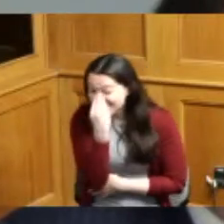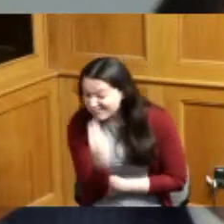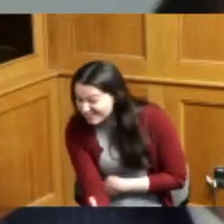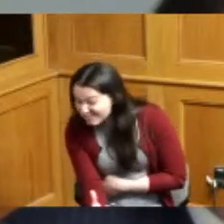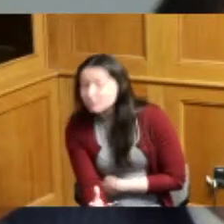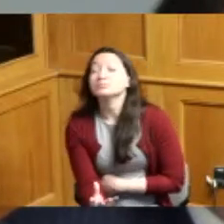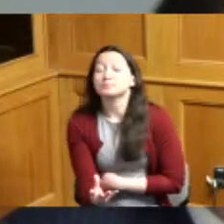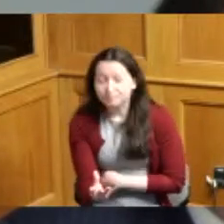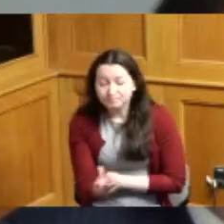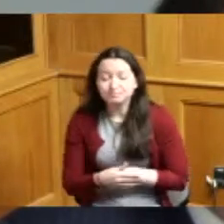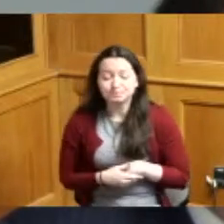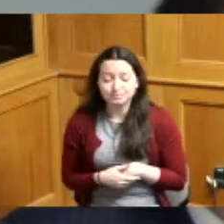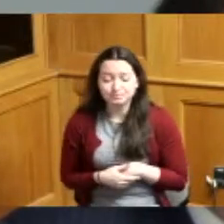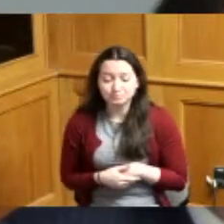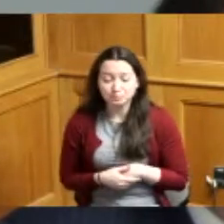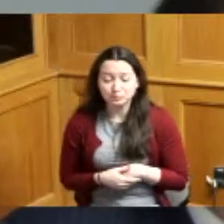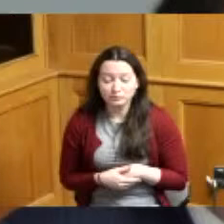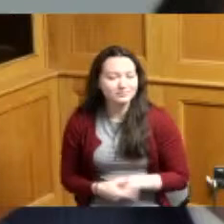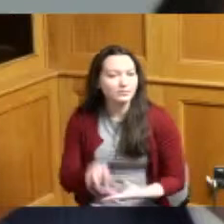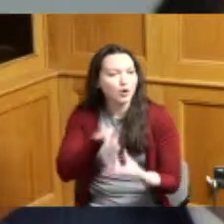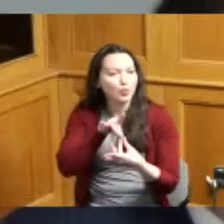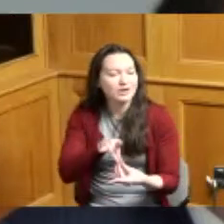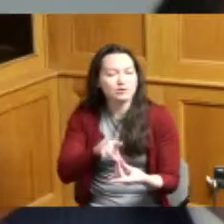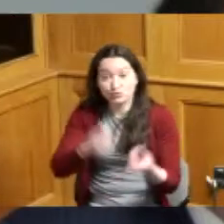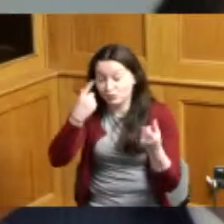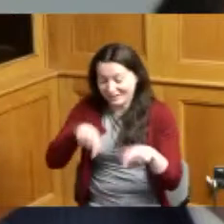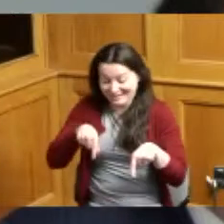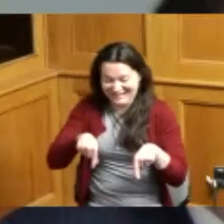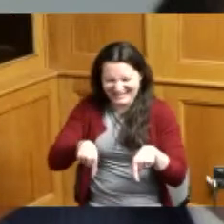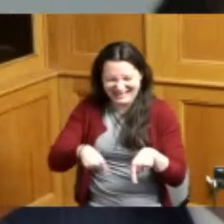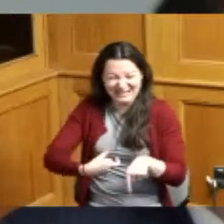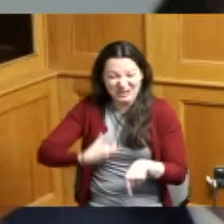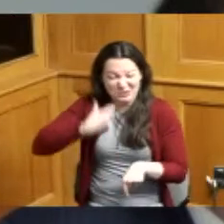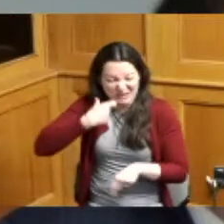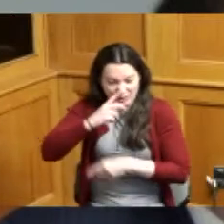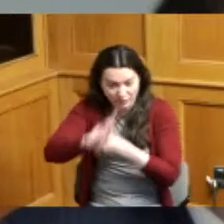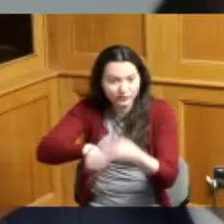that um as it relates to the agreement this the latest version of the agreement that came